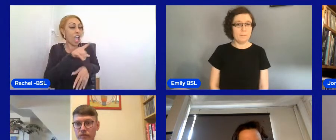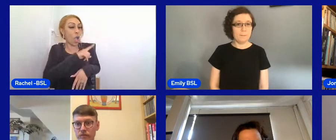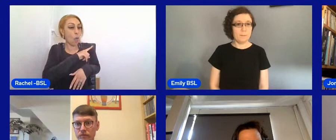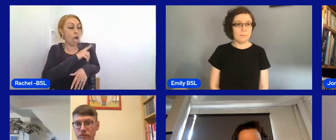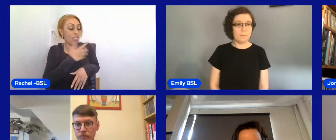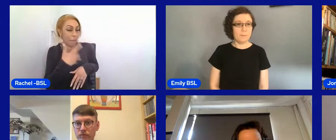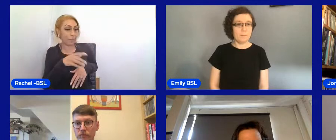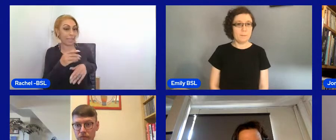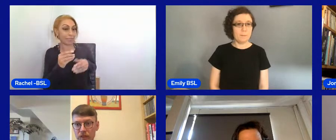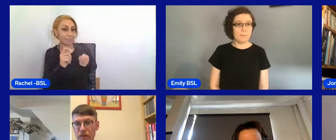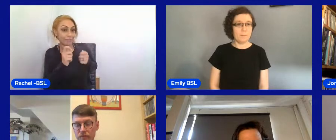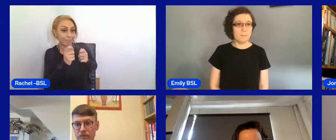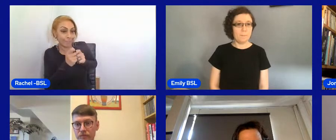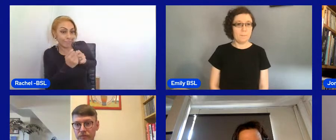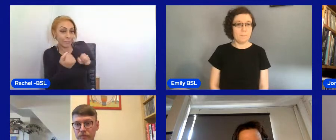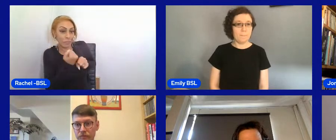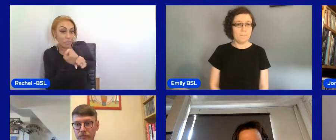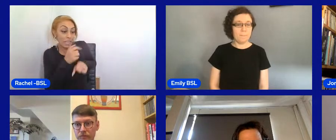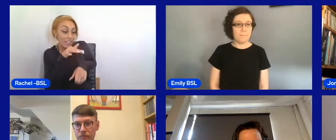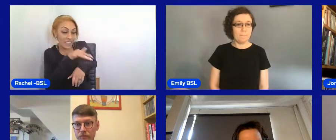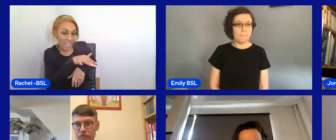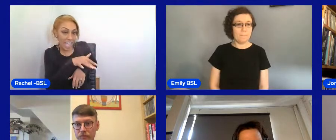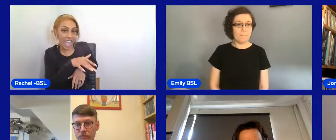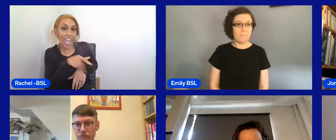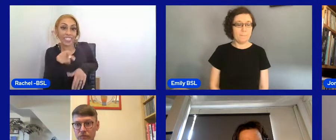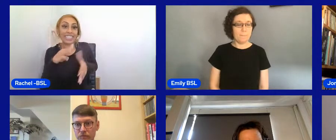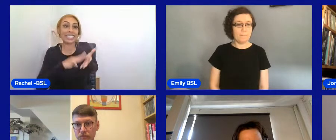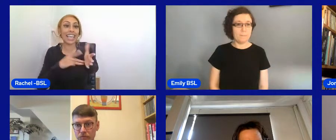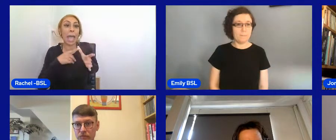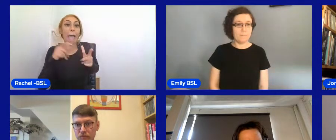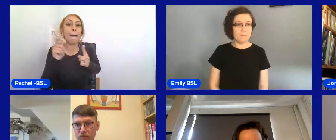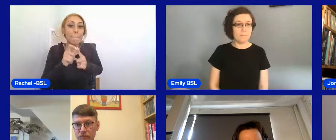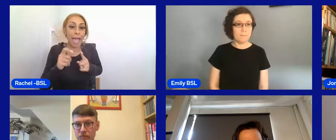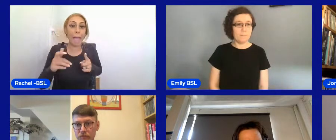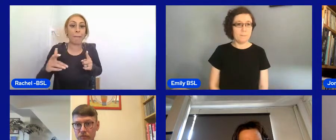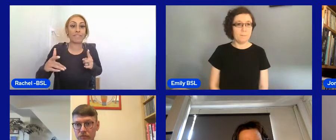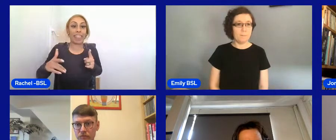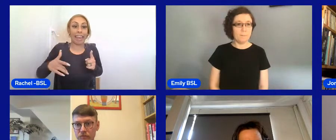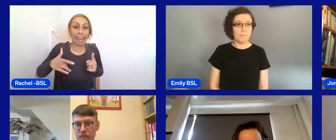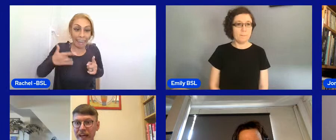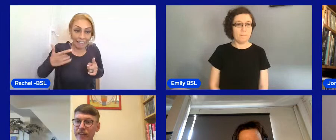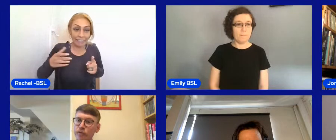in them are there because they have been commodified. That is important to think about.